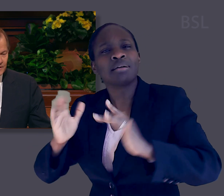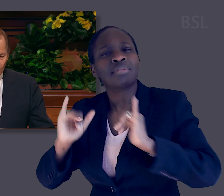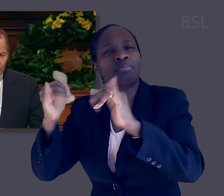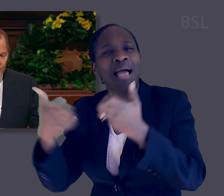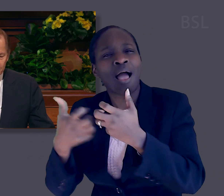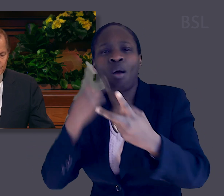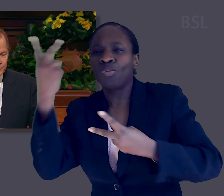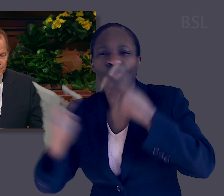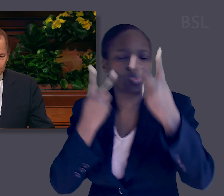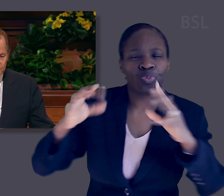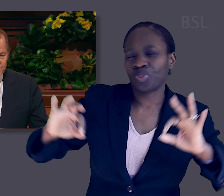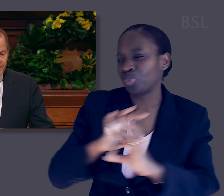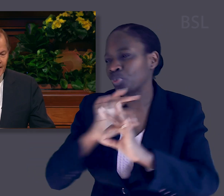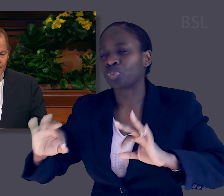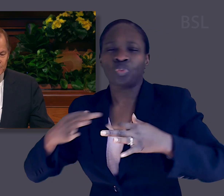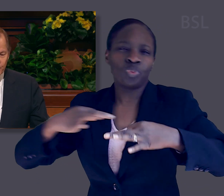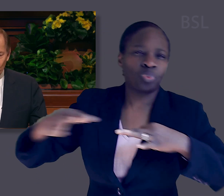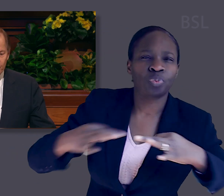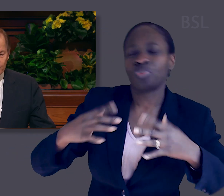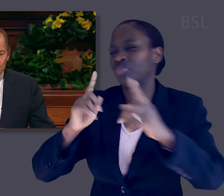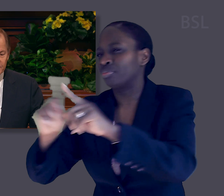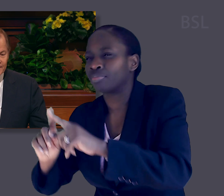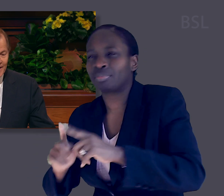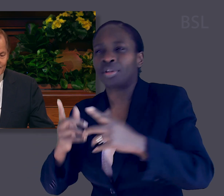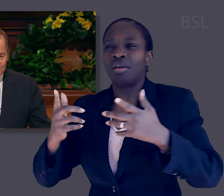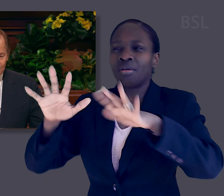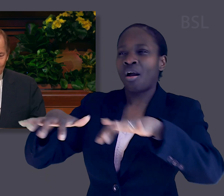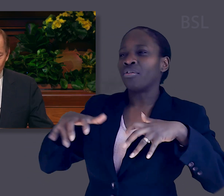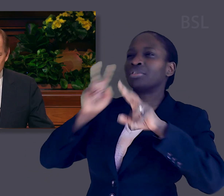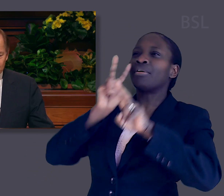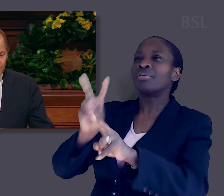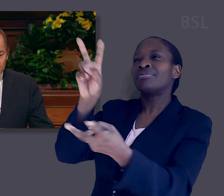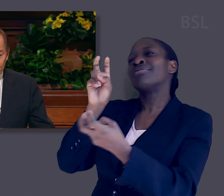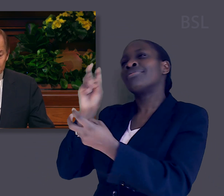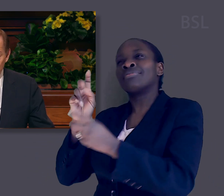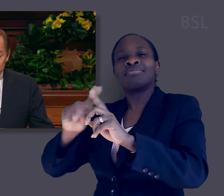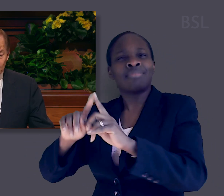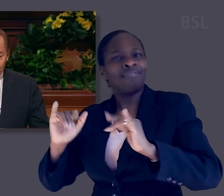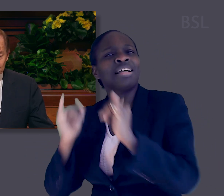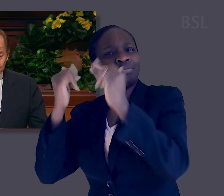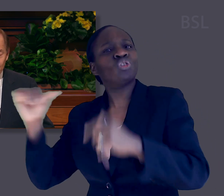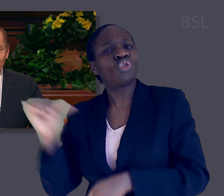in art, literature, children’s games, poetry, music, dance, festivals, bells, special concerts.